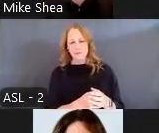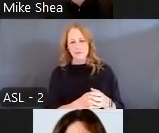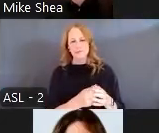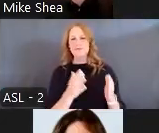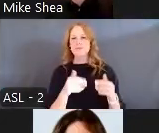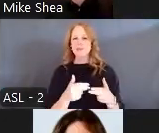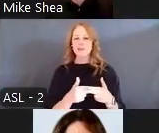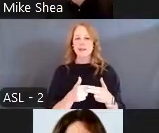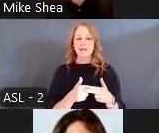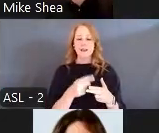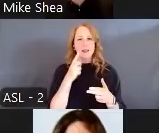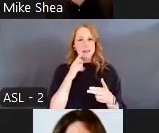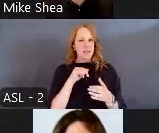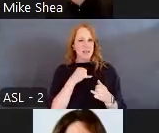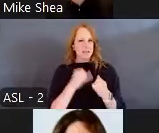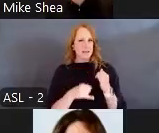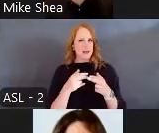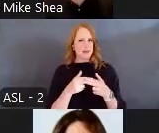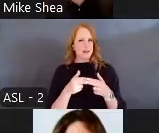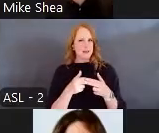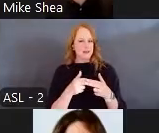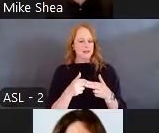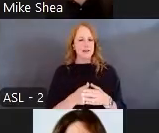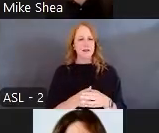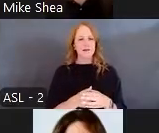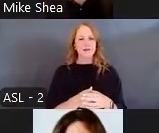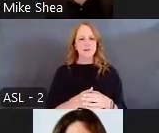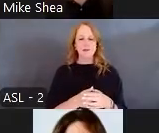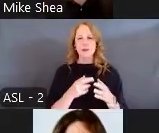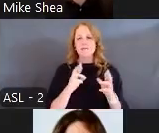slide. And I believe this is our last slide. Um, we really hope you enjoyed today's event.